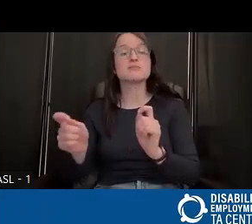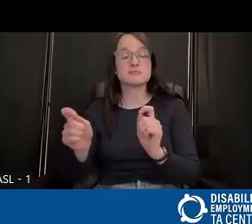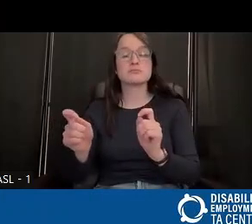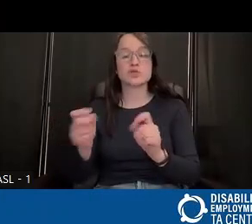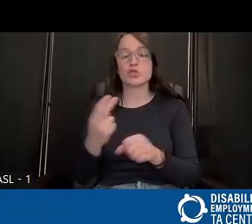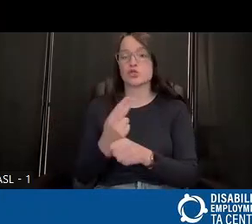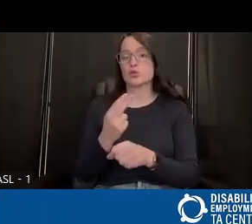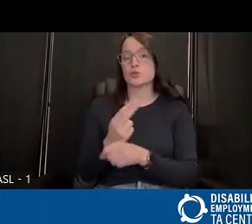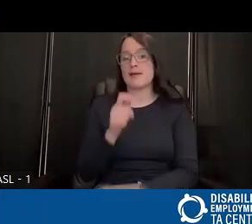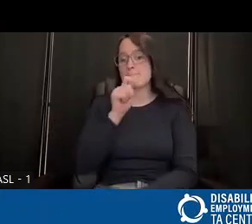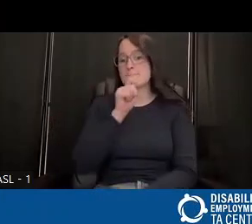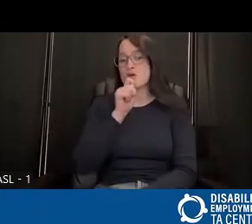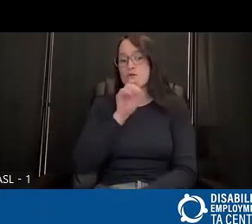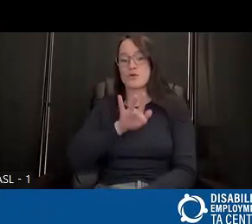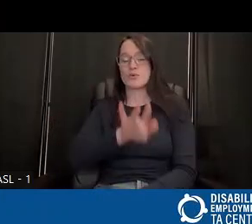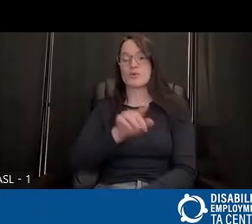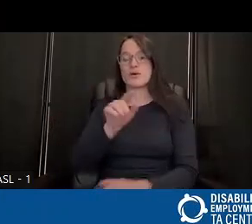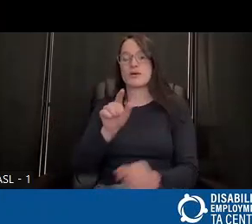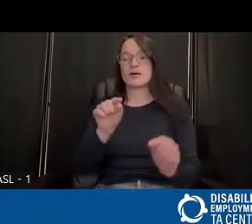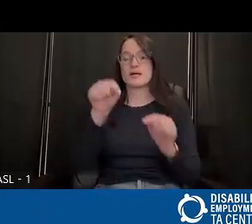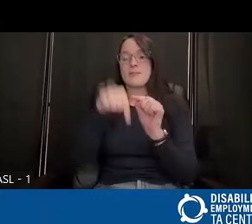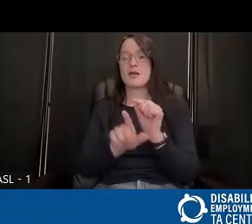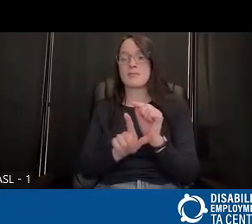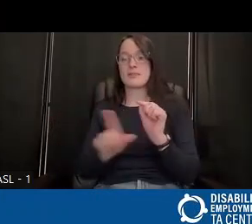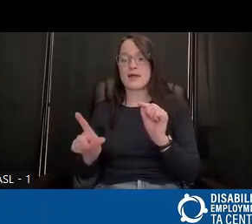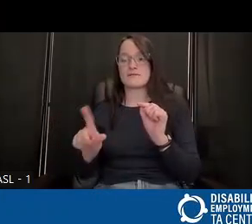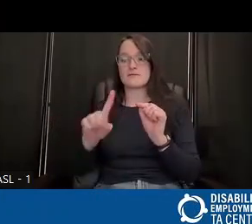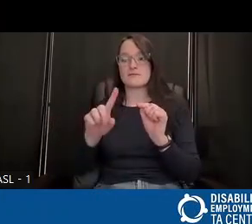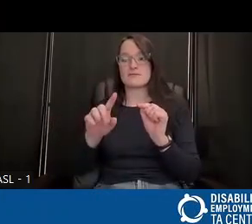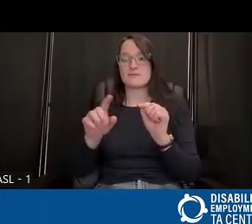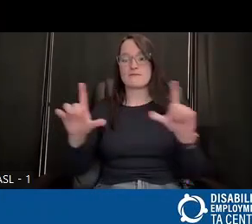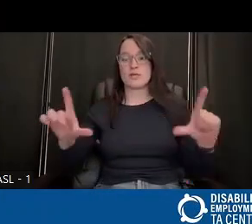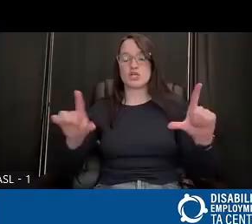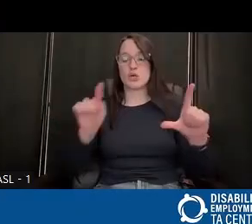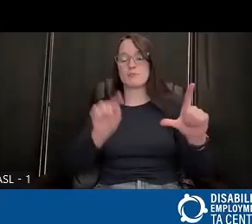uh microphone icon at the lower left side of your Zoom window to change your speaker or adjust your